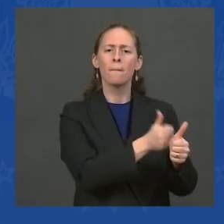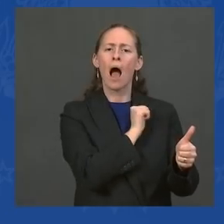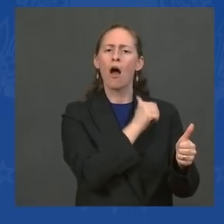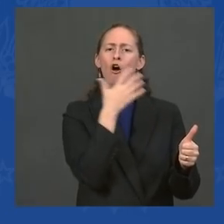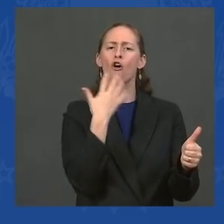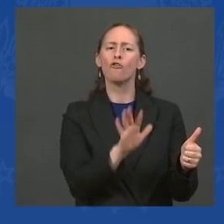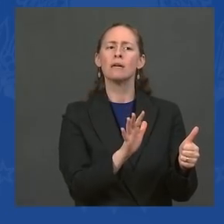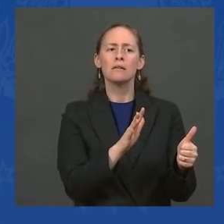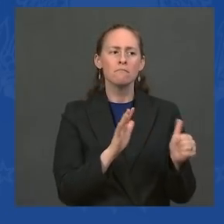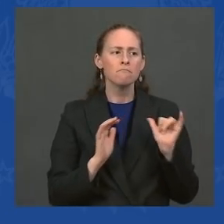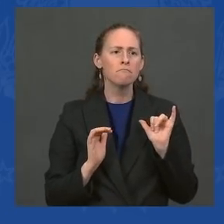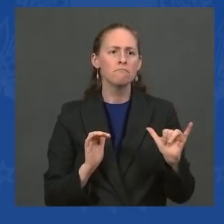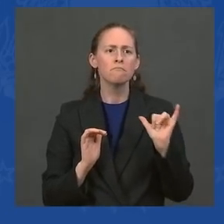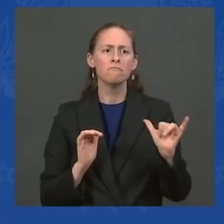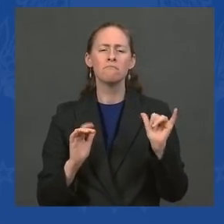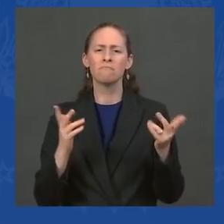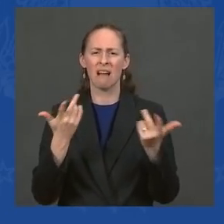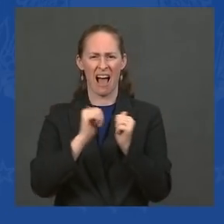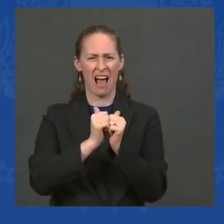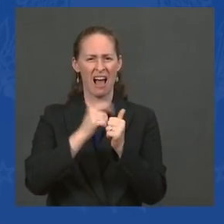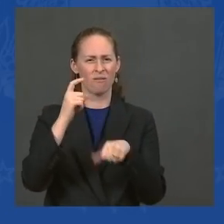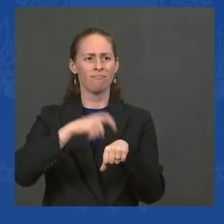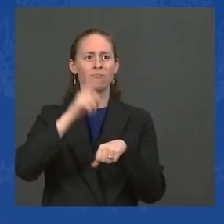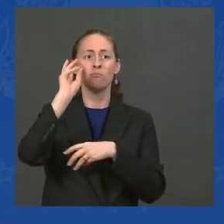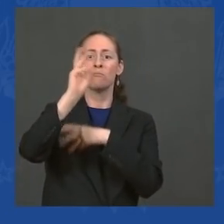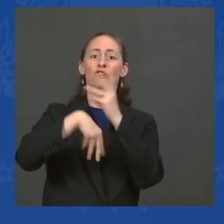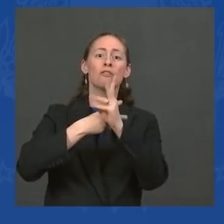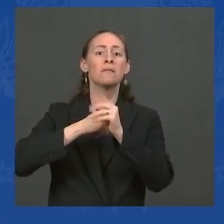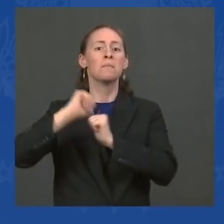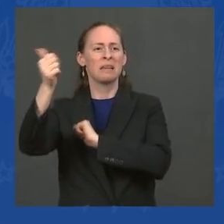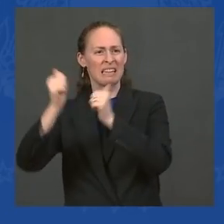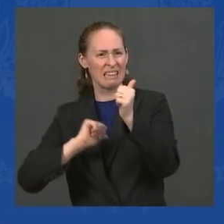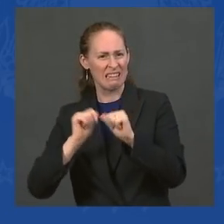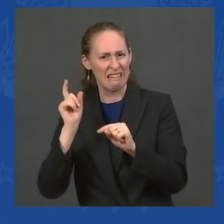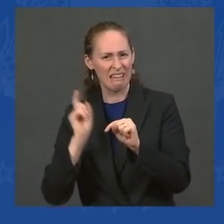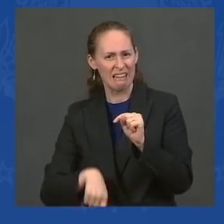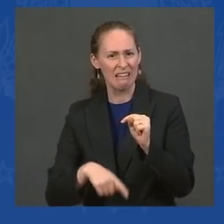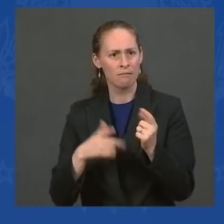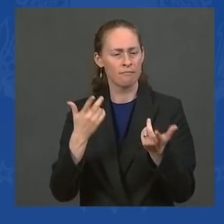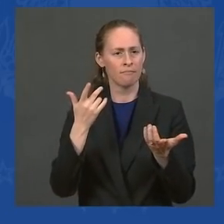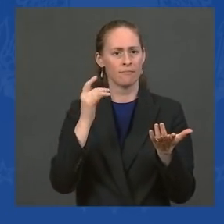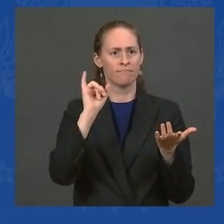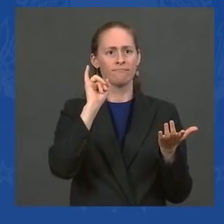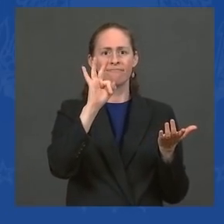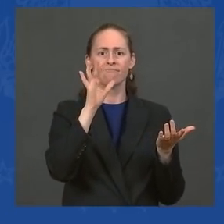How can we compete in a world if millions of America's parents, especially moms, can't be part of the workforce because